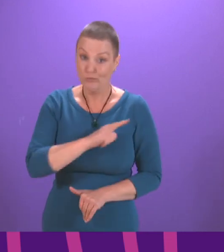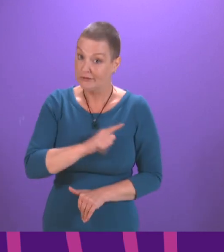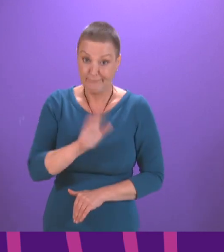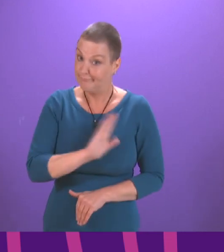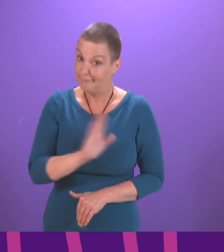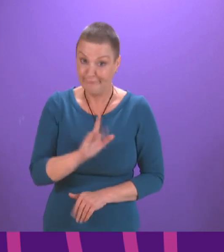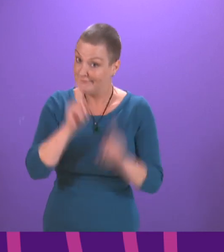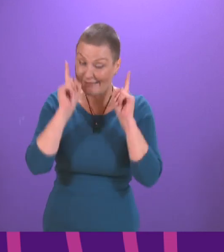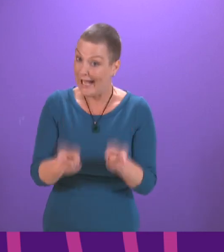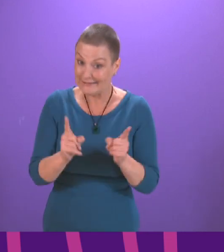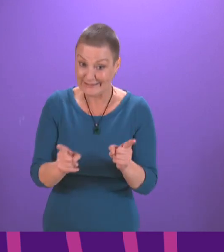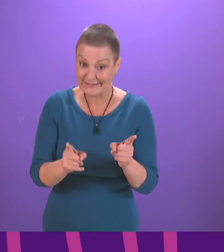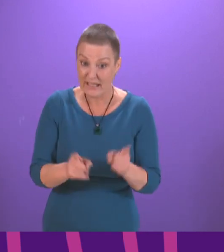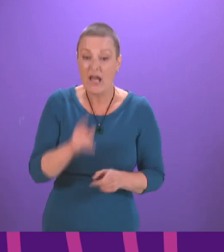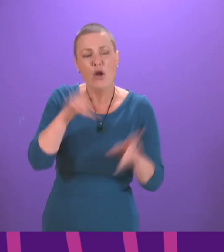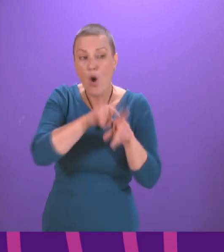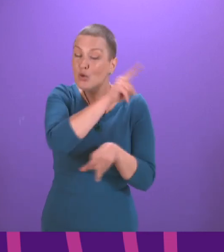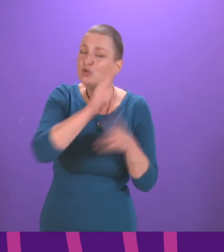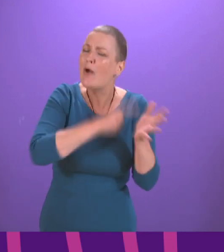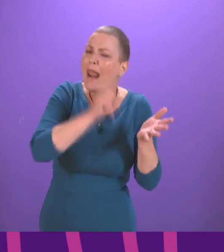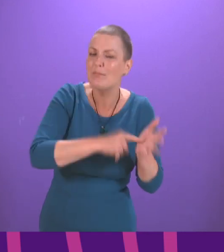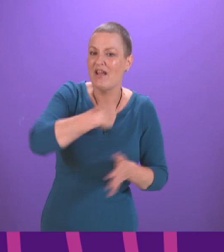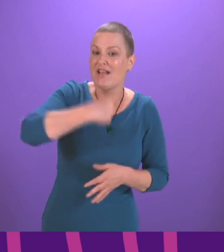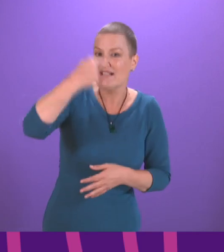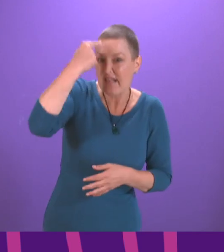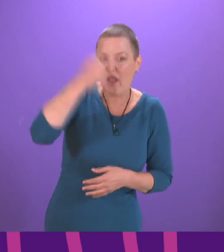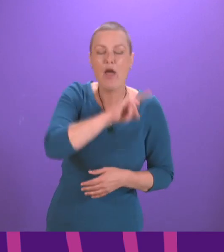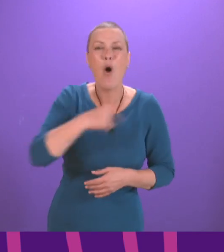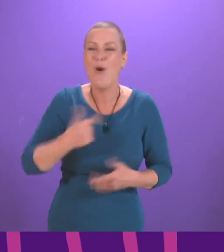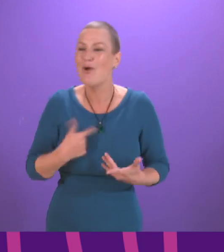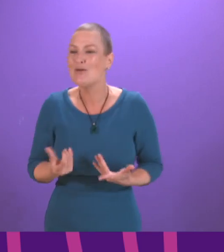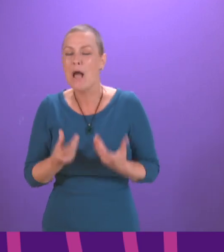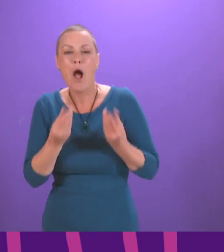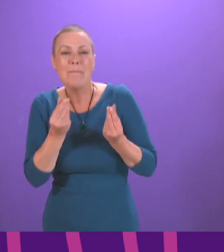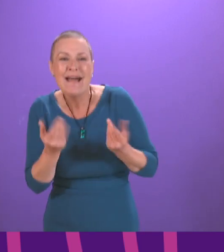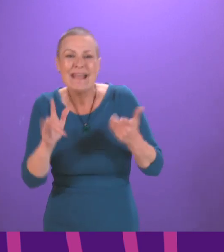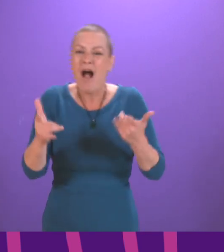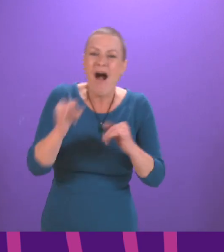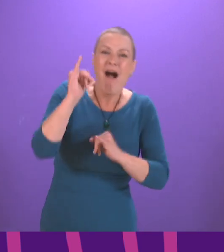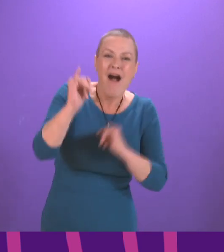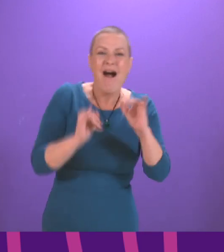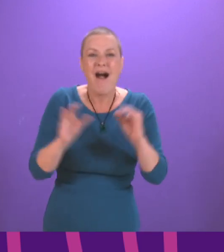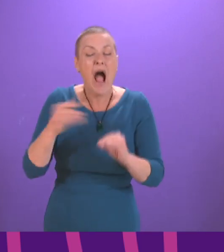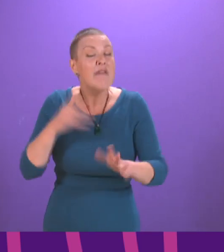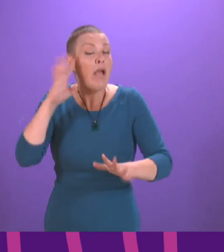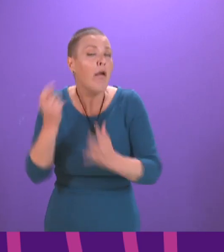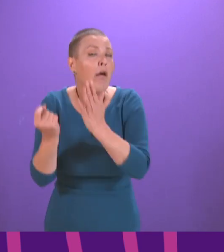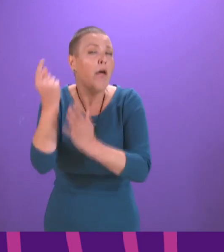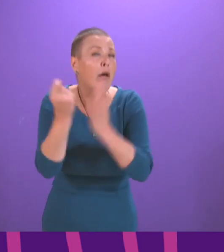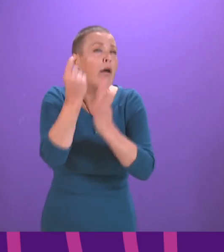use Johann Lamont’s phrase. I do not think that that is happening across the country, although I have heard reports of it happening in particular parts of the country and the